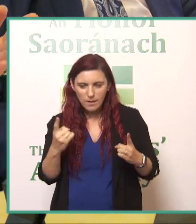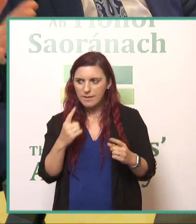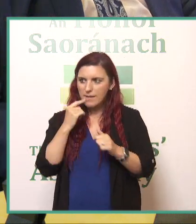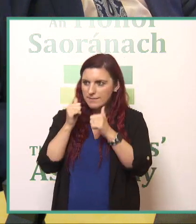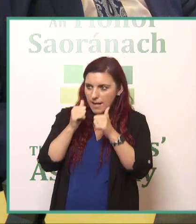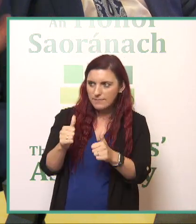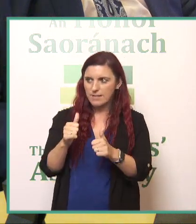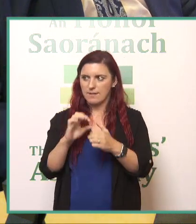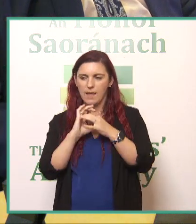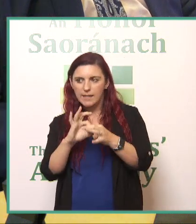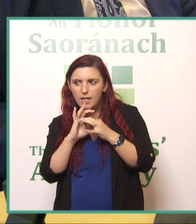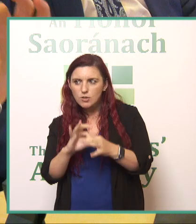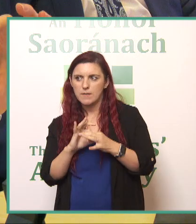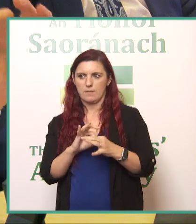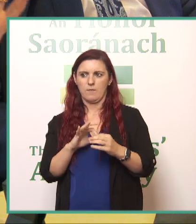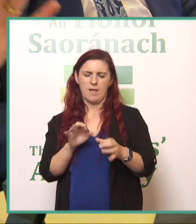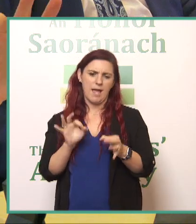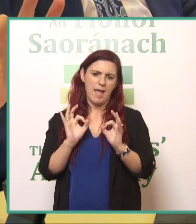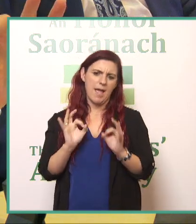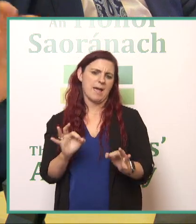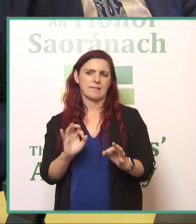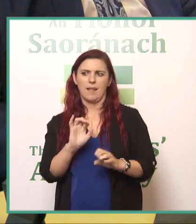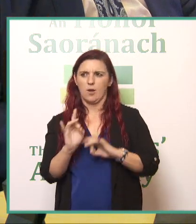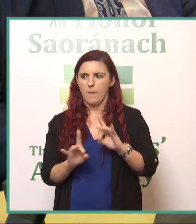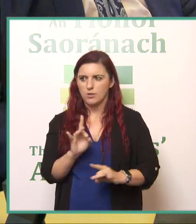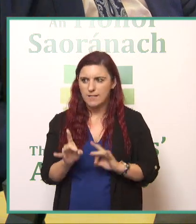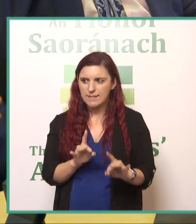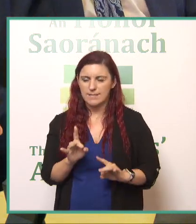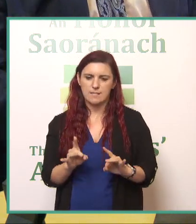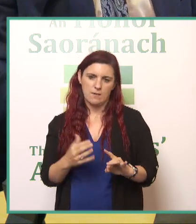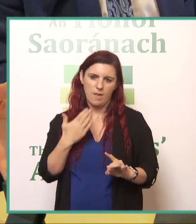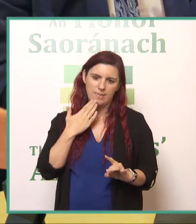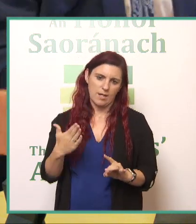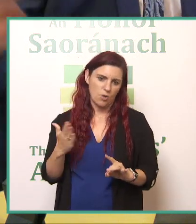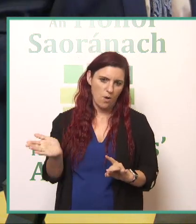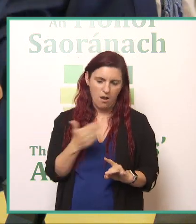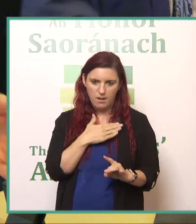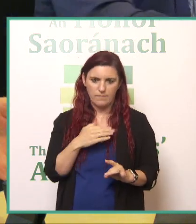for the engagement for the excellent questions and so thank you all for that thank you to our